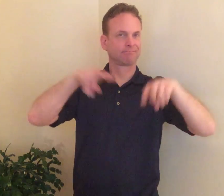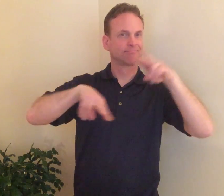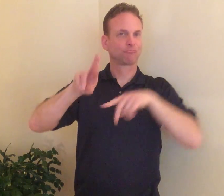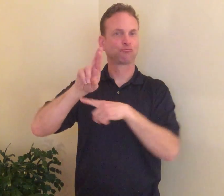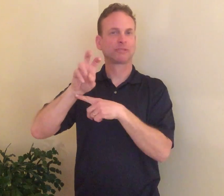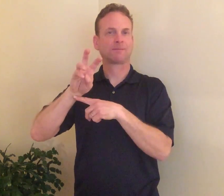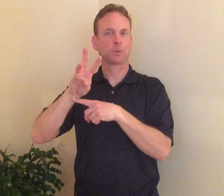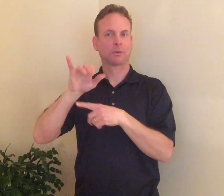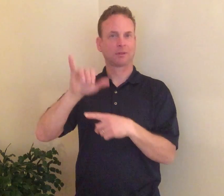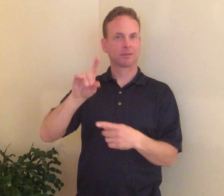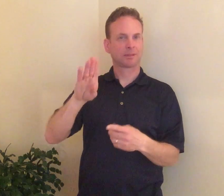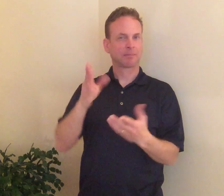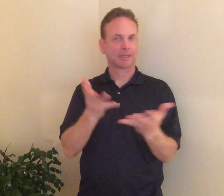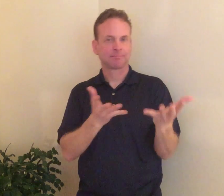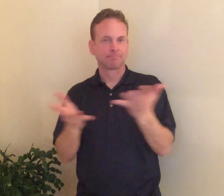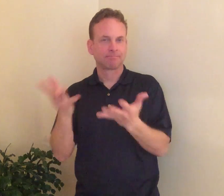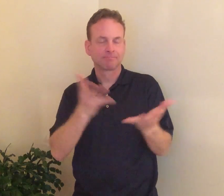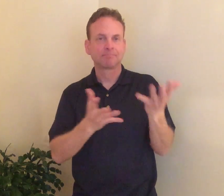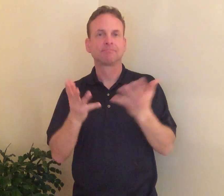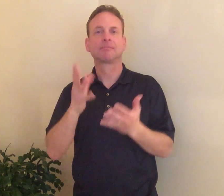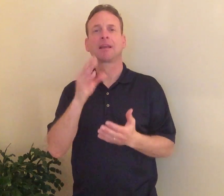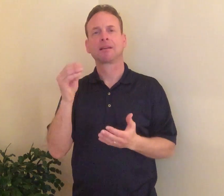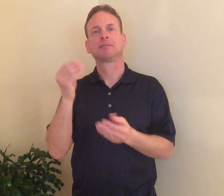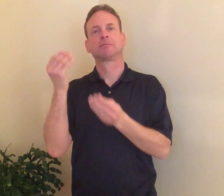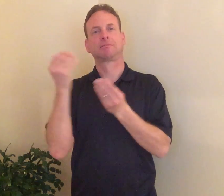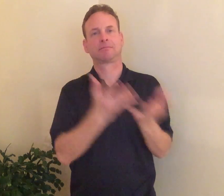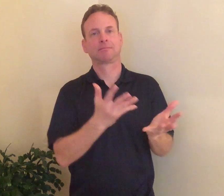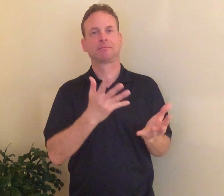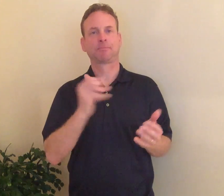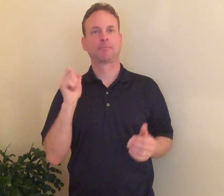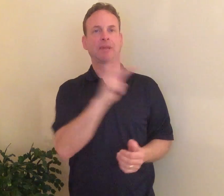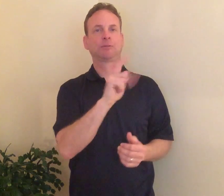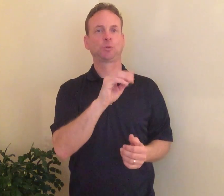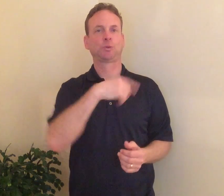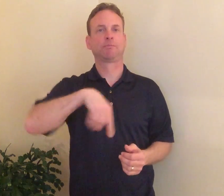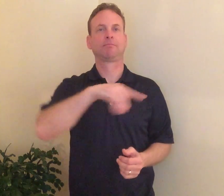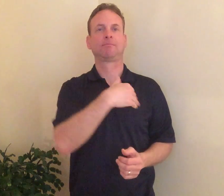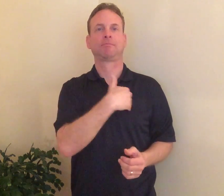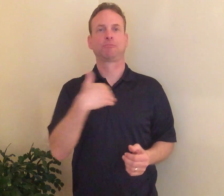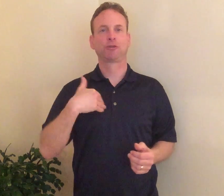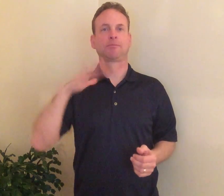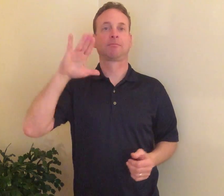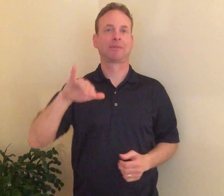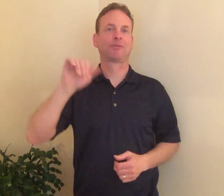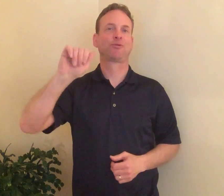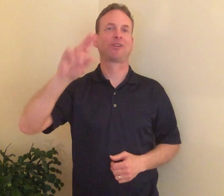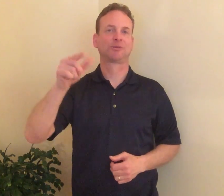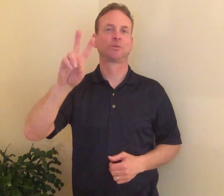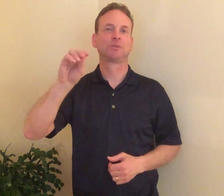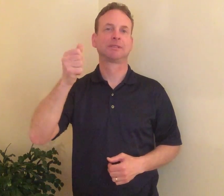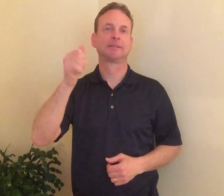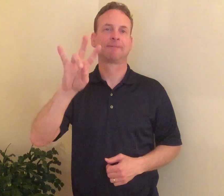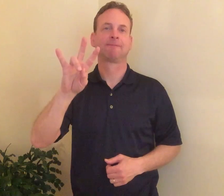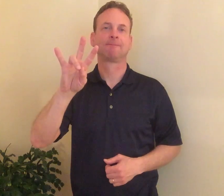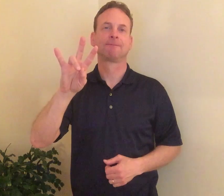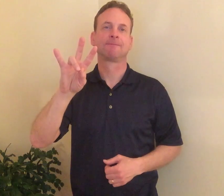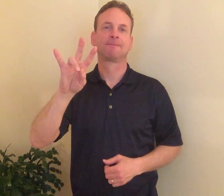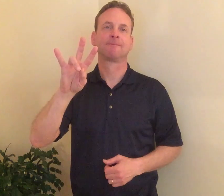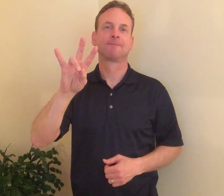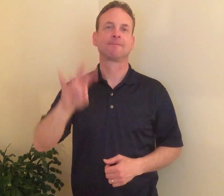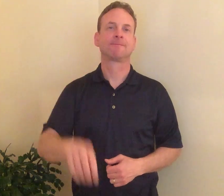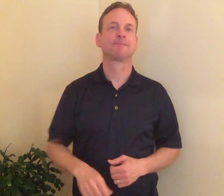member needs, and report back to the membership by August 2017.